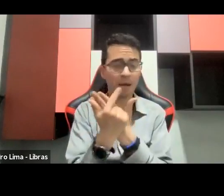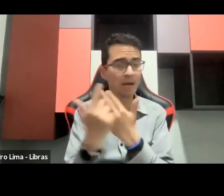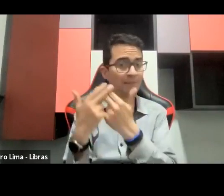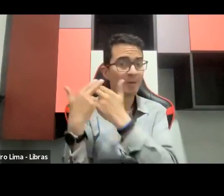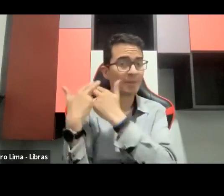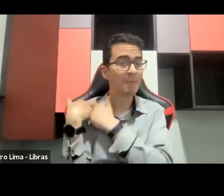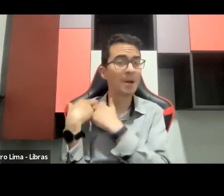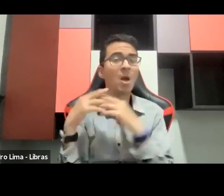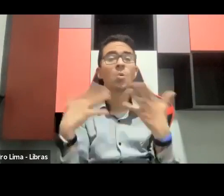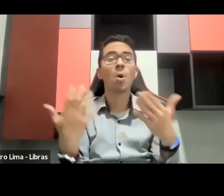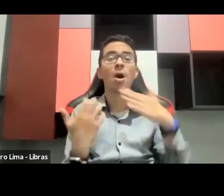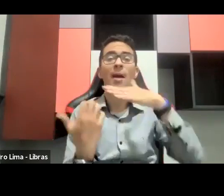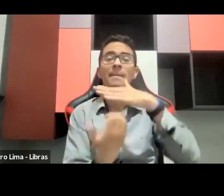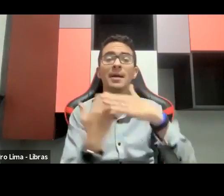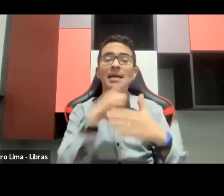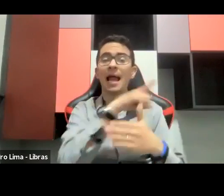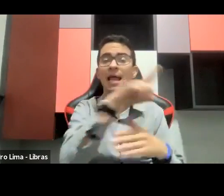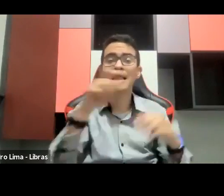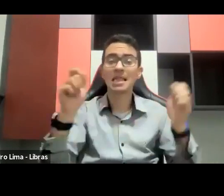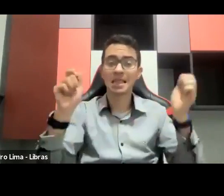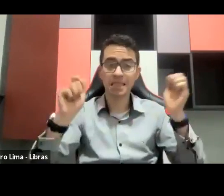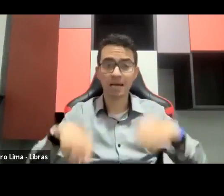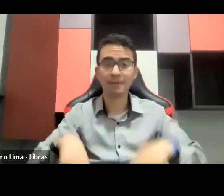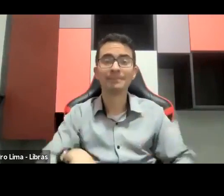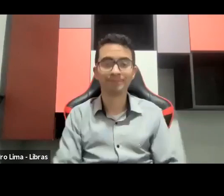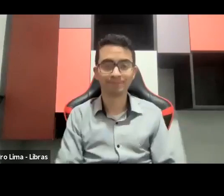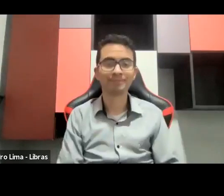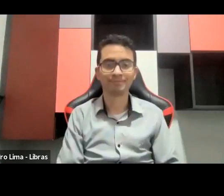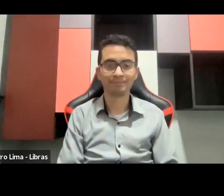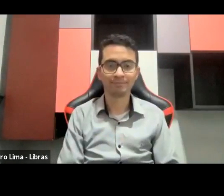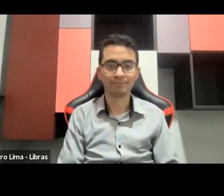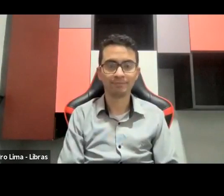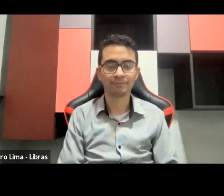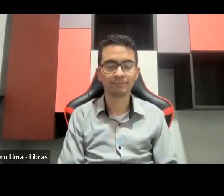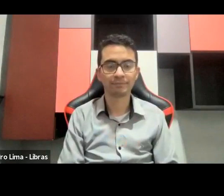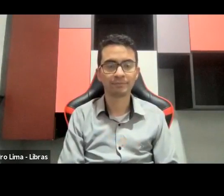folder